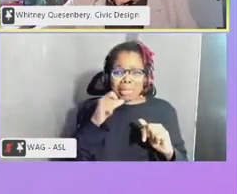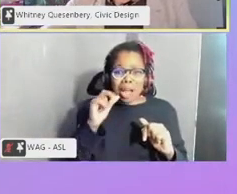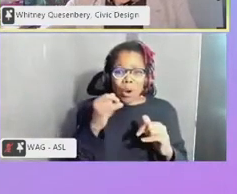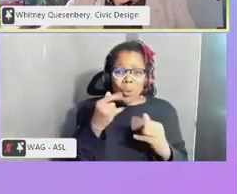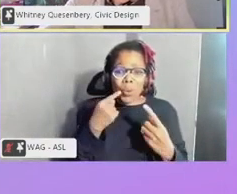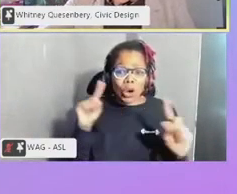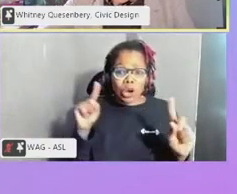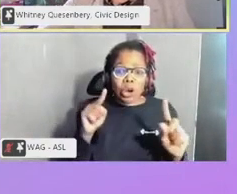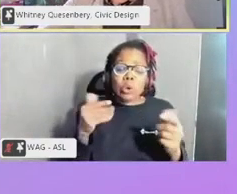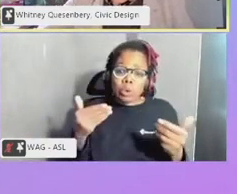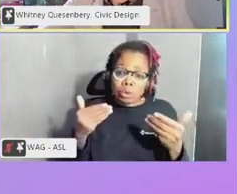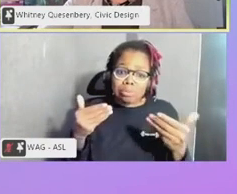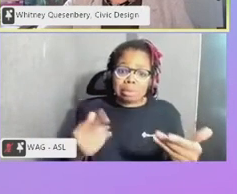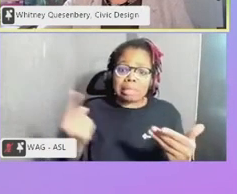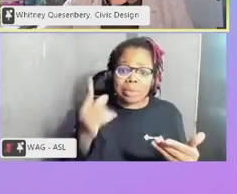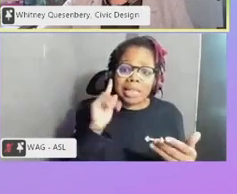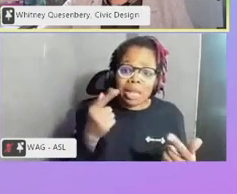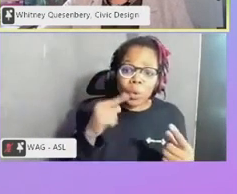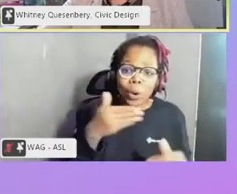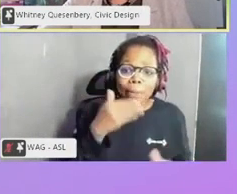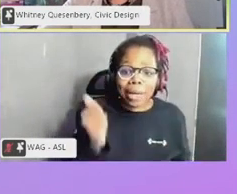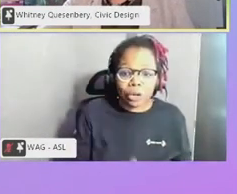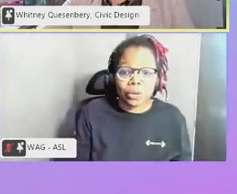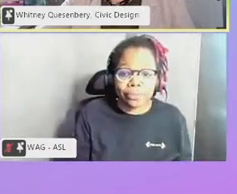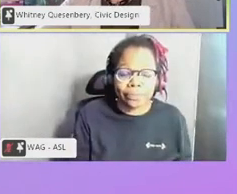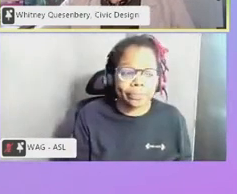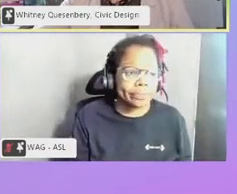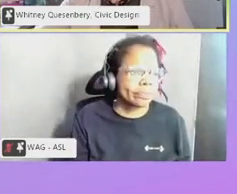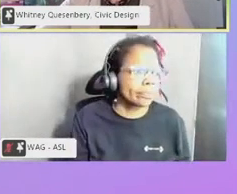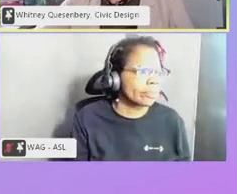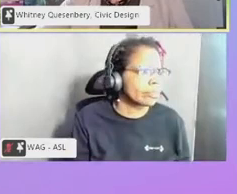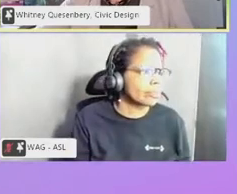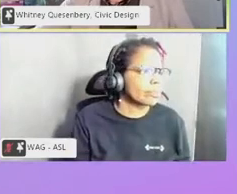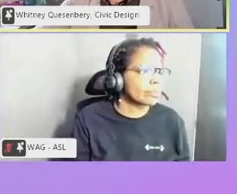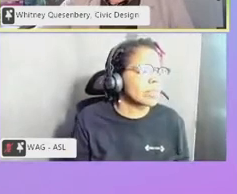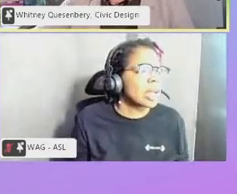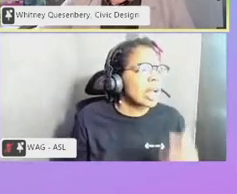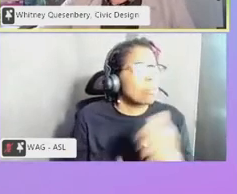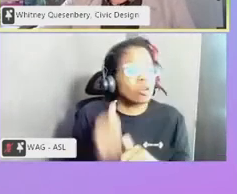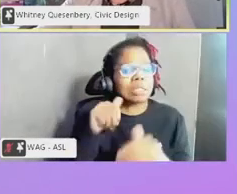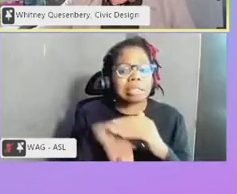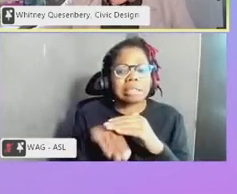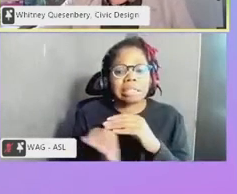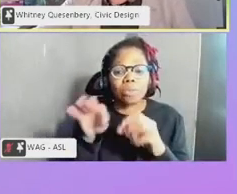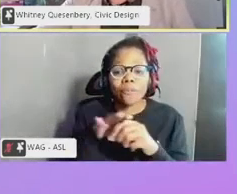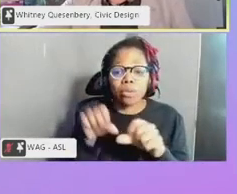something is working we wanted it in the requirement so that we did not backtrack. If something wasn't working, we